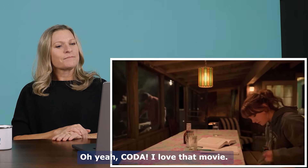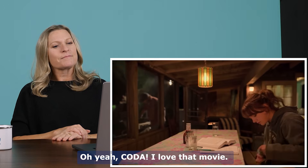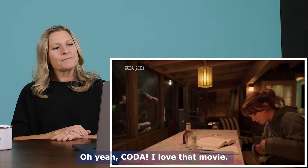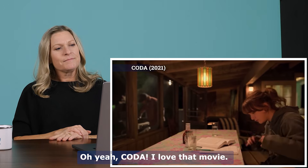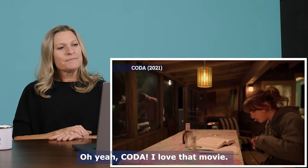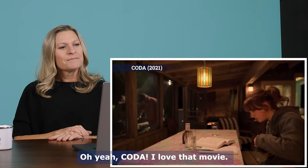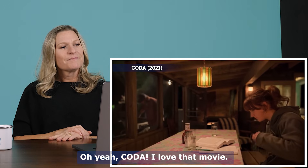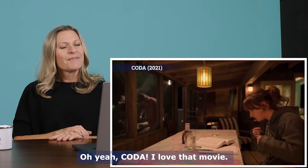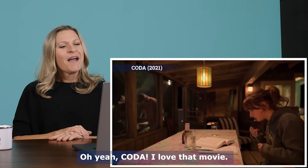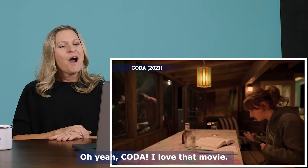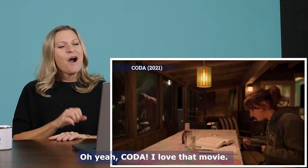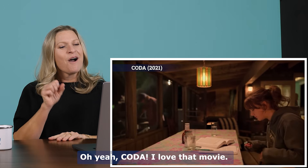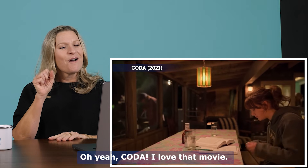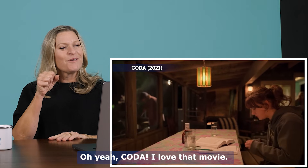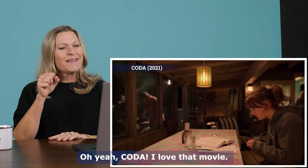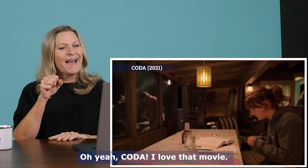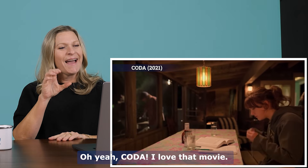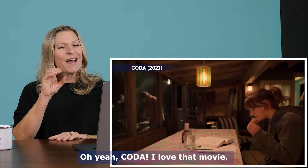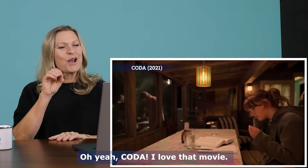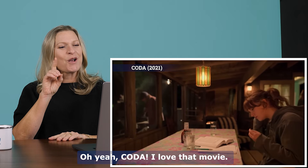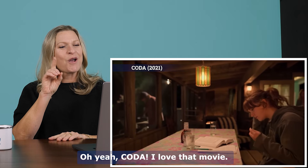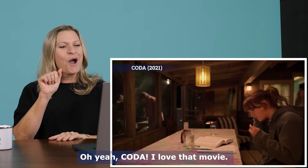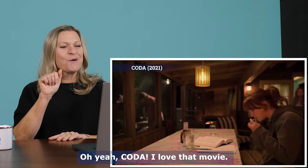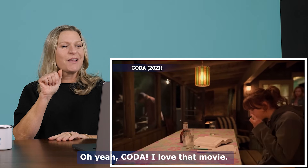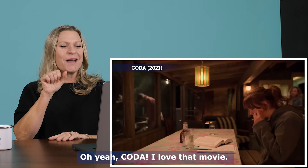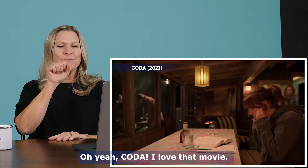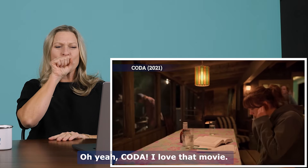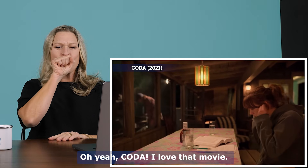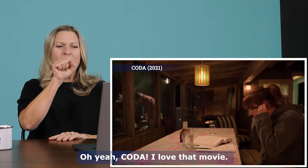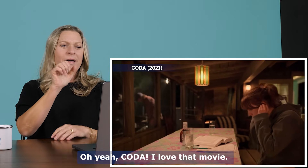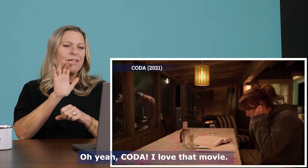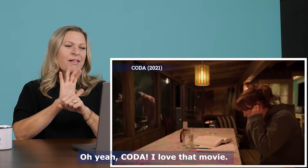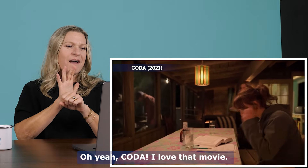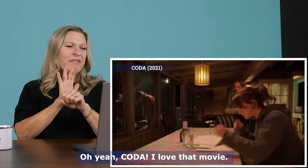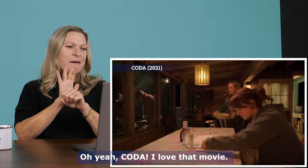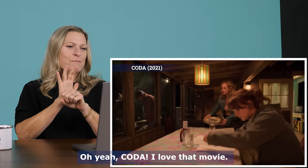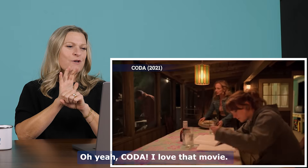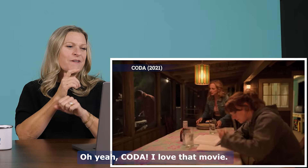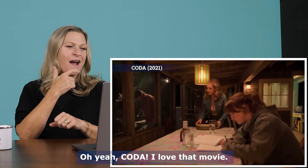Oh yeah, CODA! I love that movie.